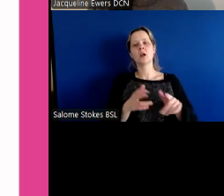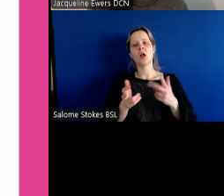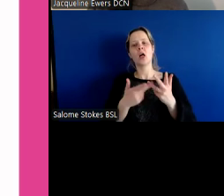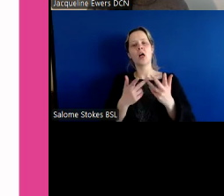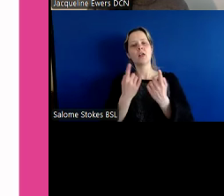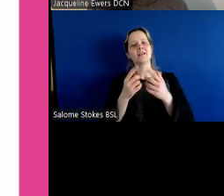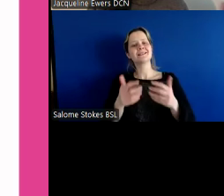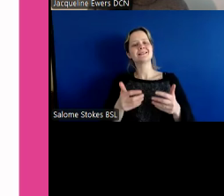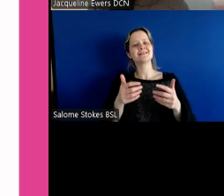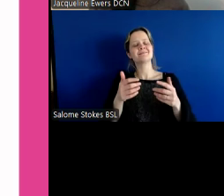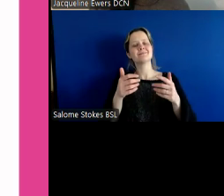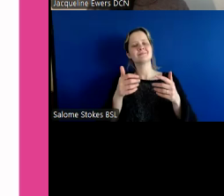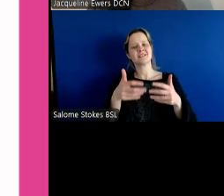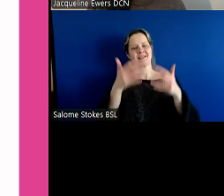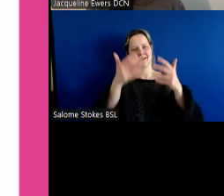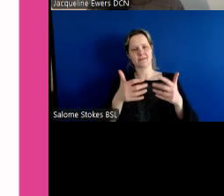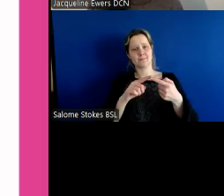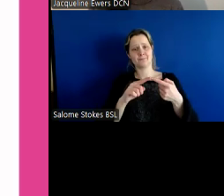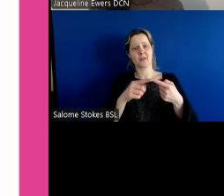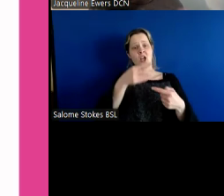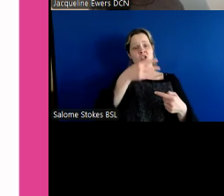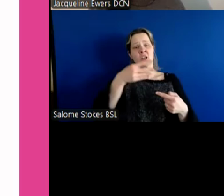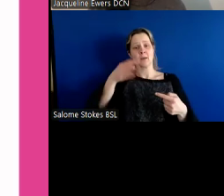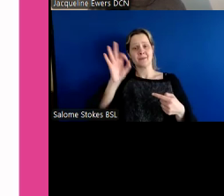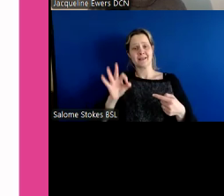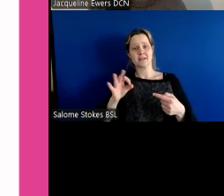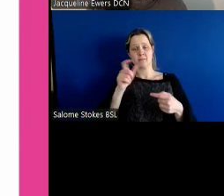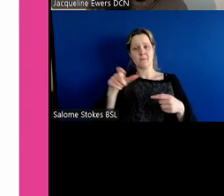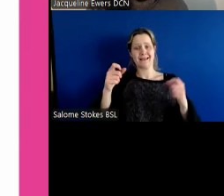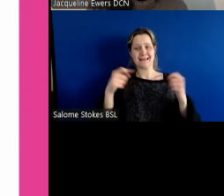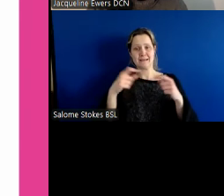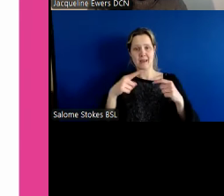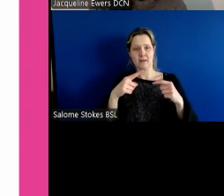that 99% of email users check their inbox daily.